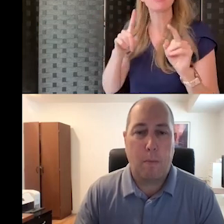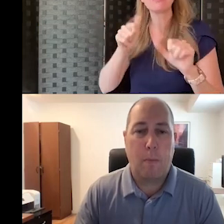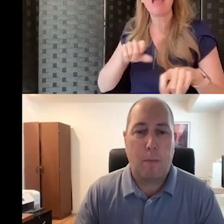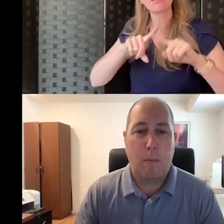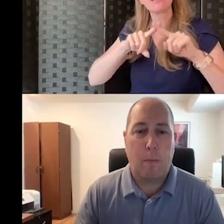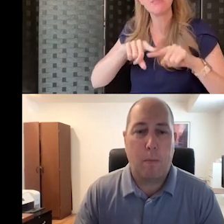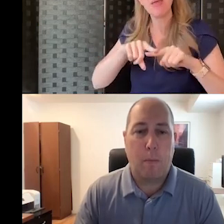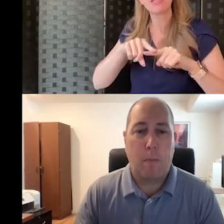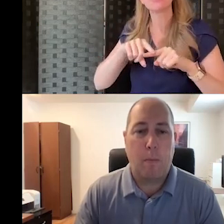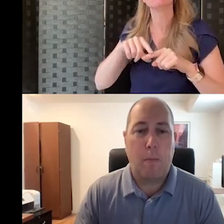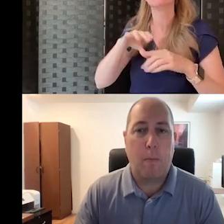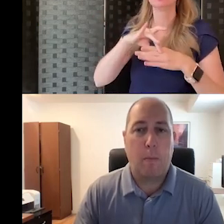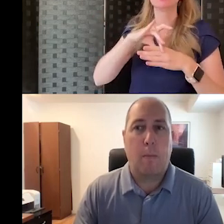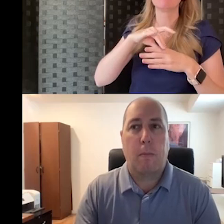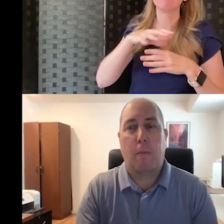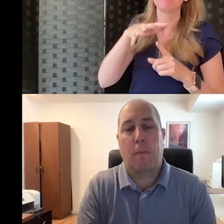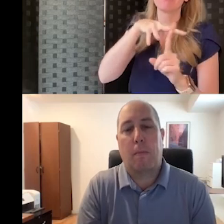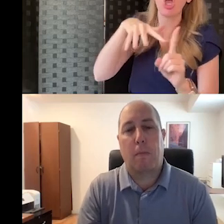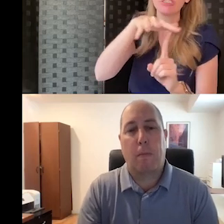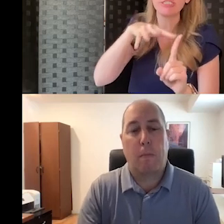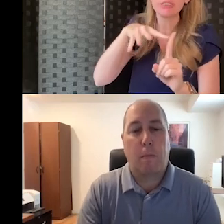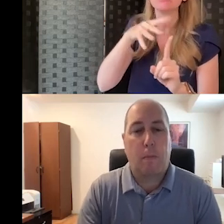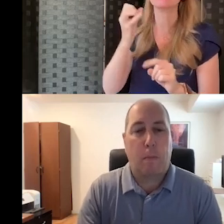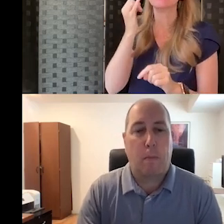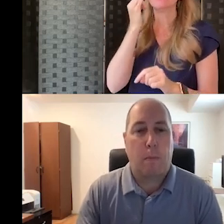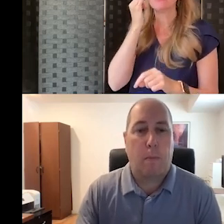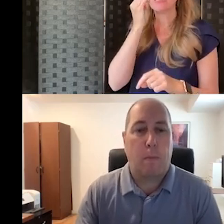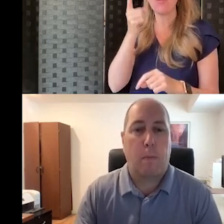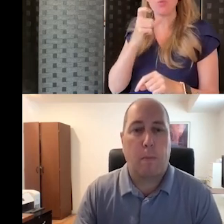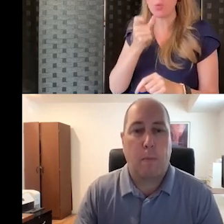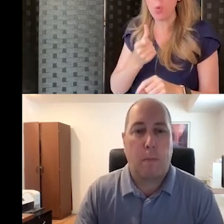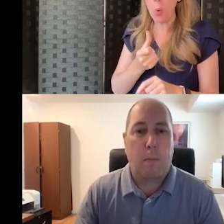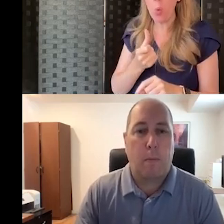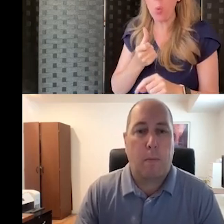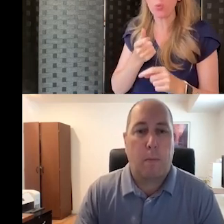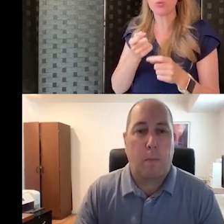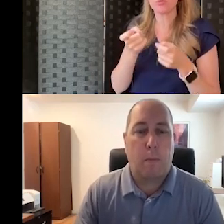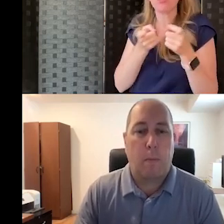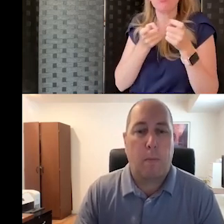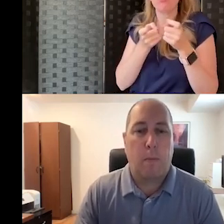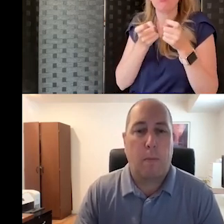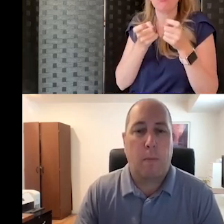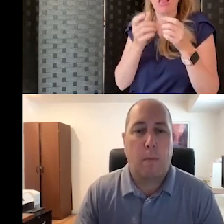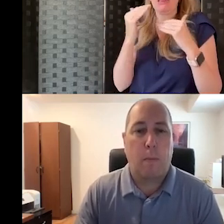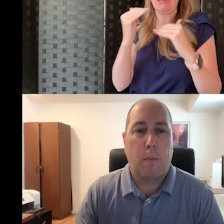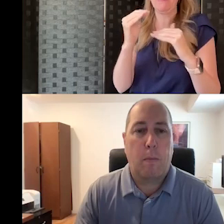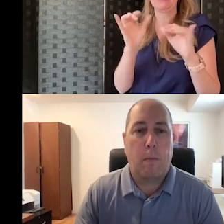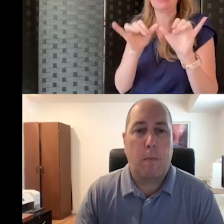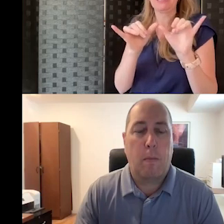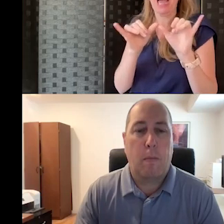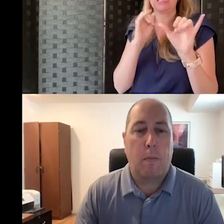down to context. If you don't restrict the size of that scrolling area and it takes up the entire